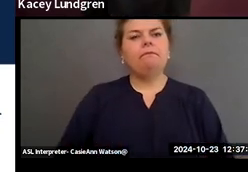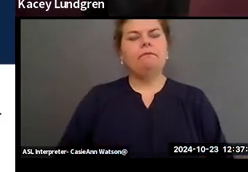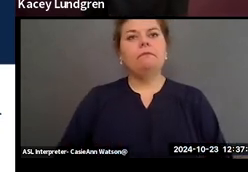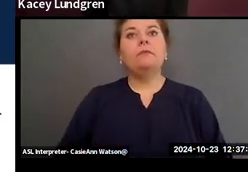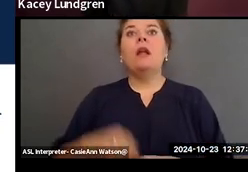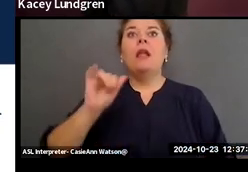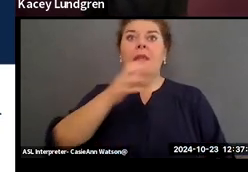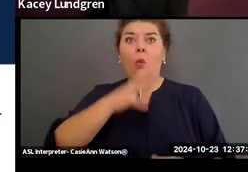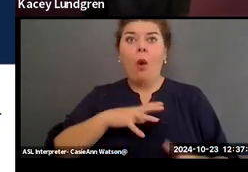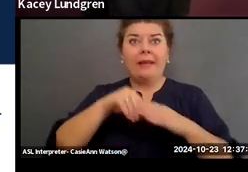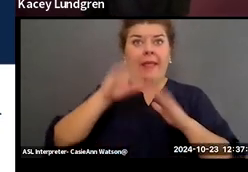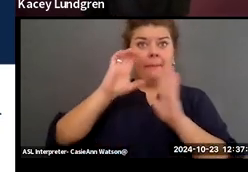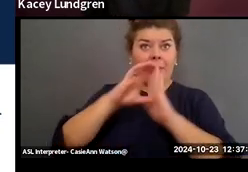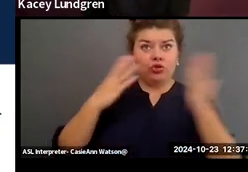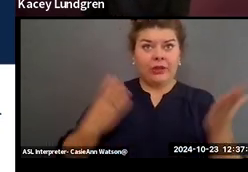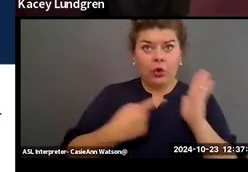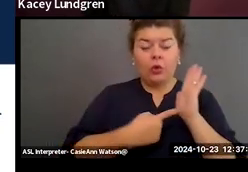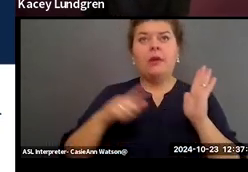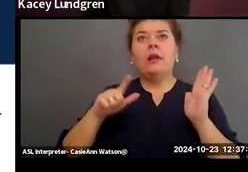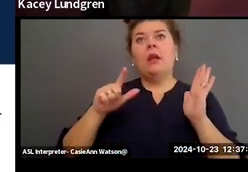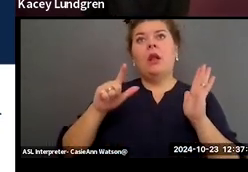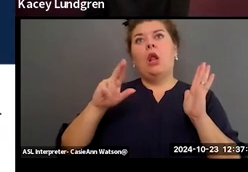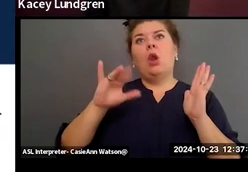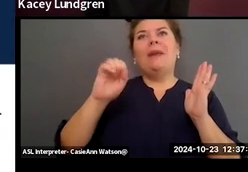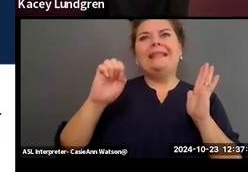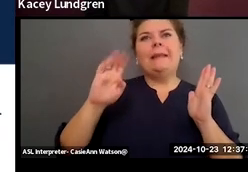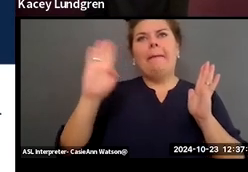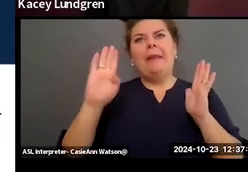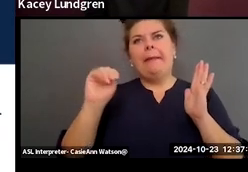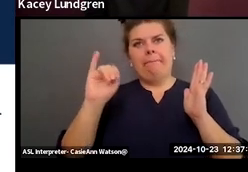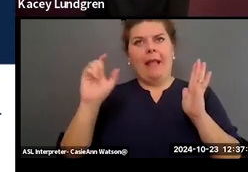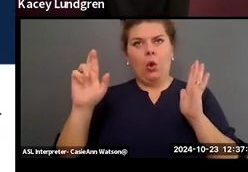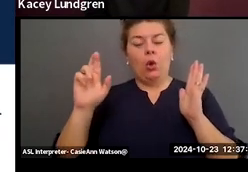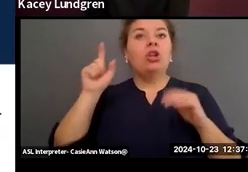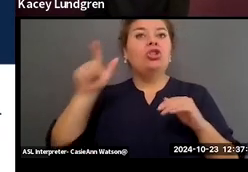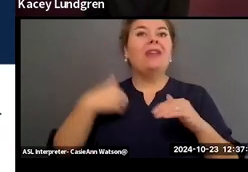The woman in the picture here is Louise B. Miller. She had four children: